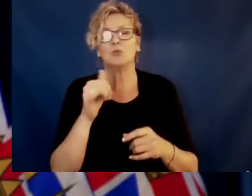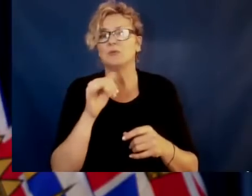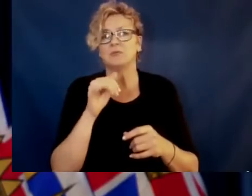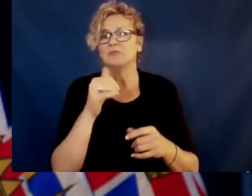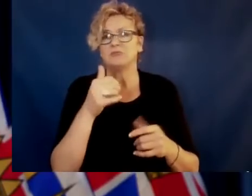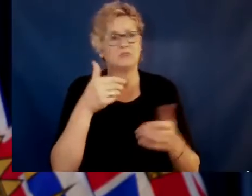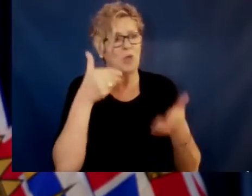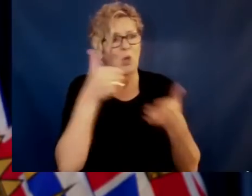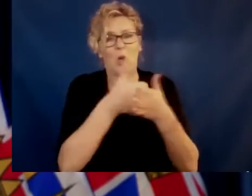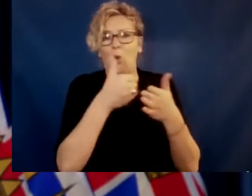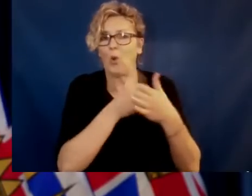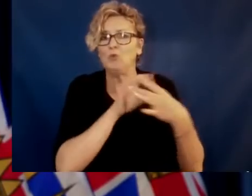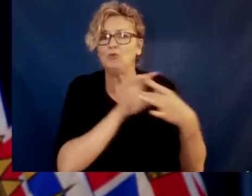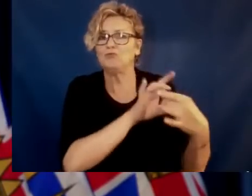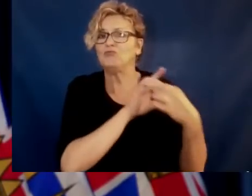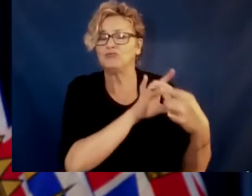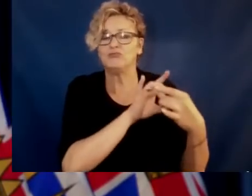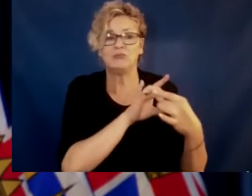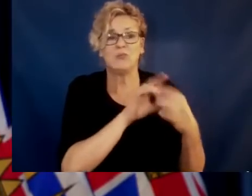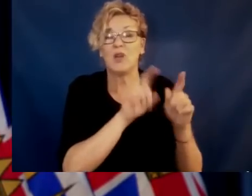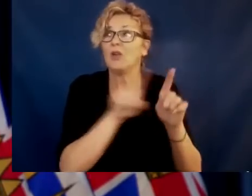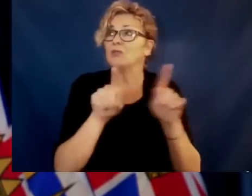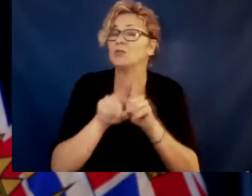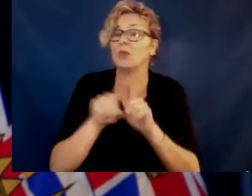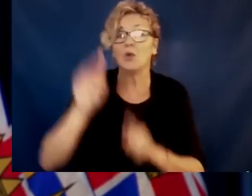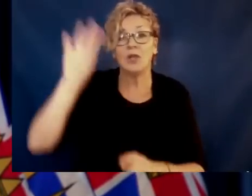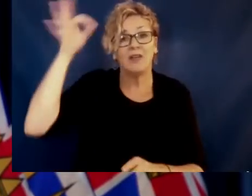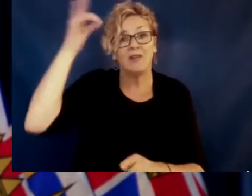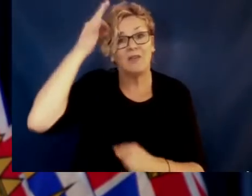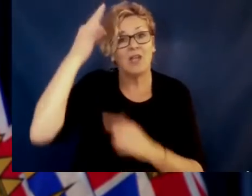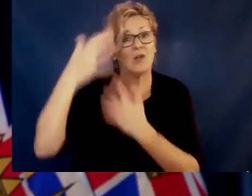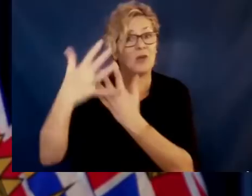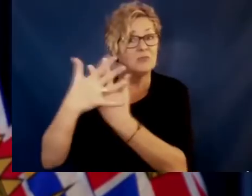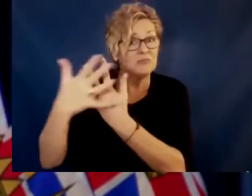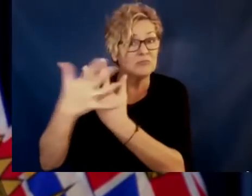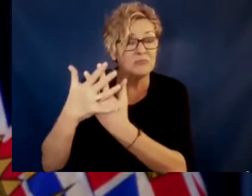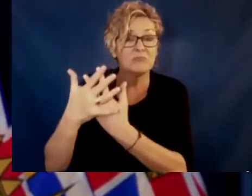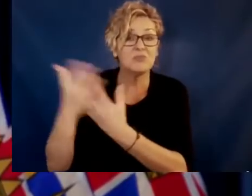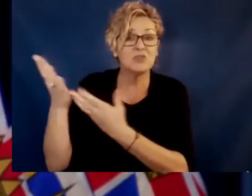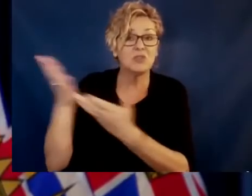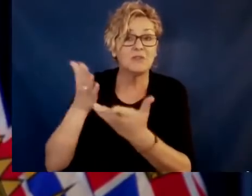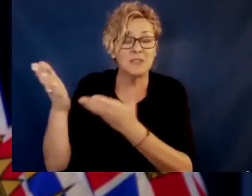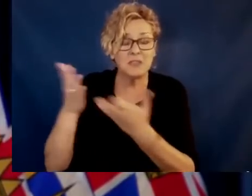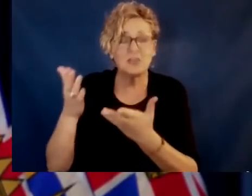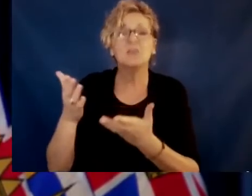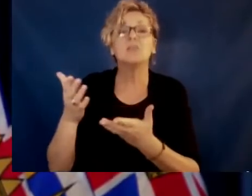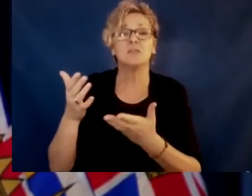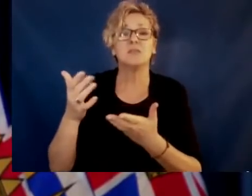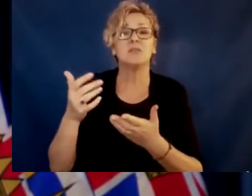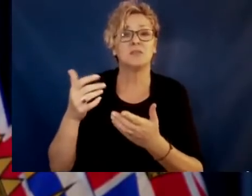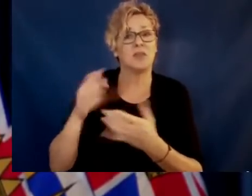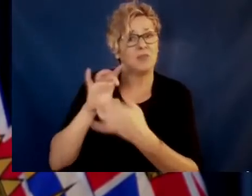the federal correctional facilities, for example. So those are all -- anybody who develops COVID is reported to public health.